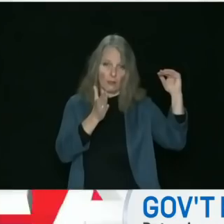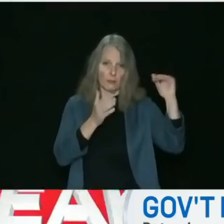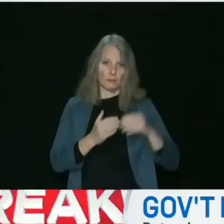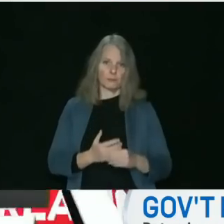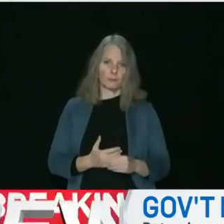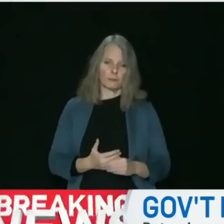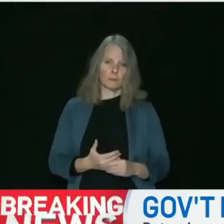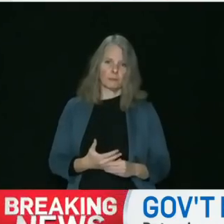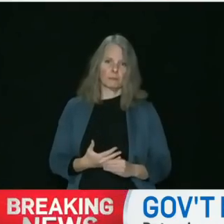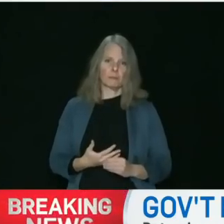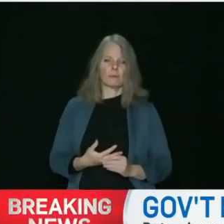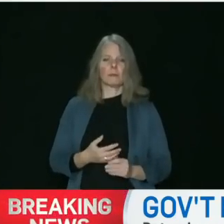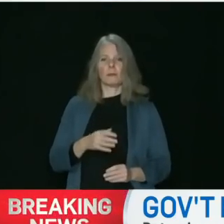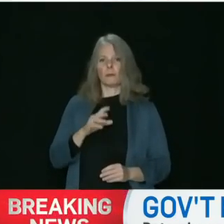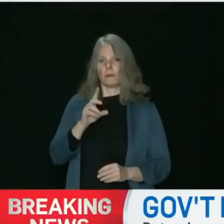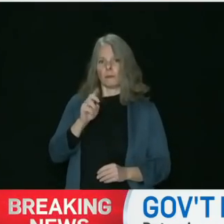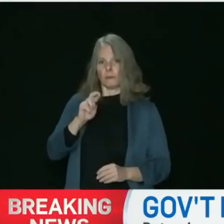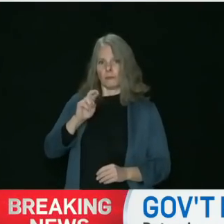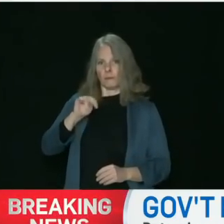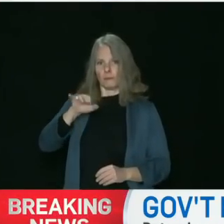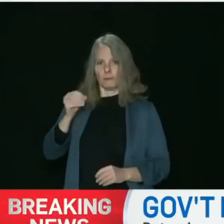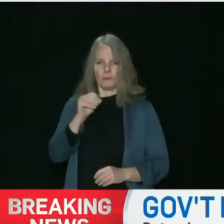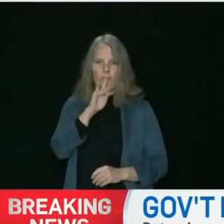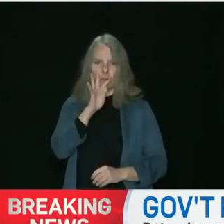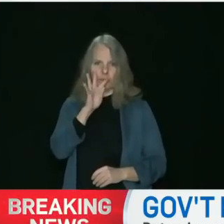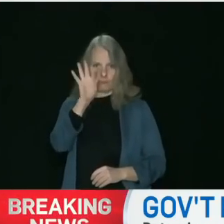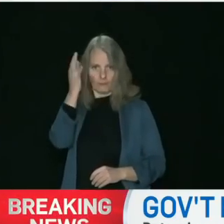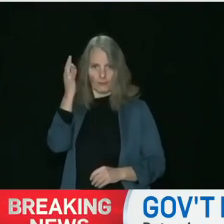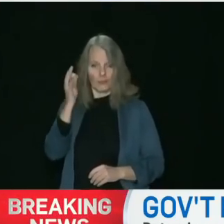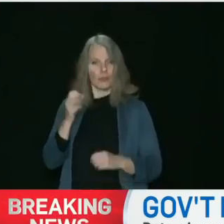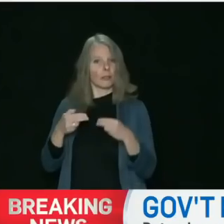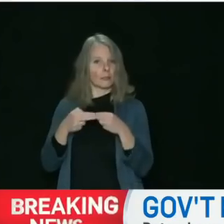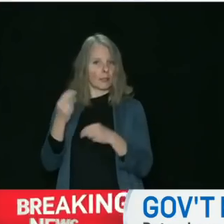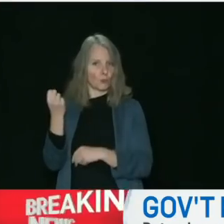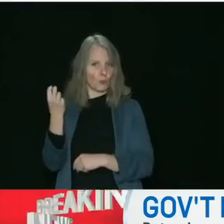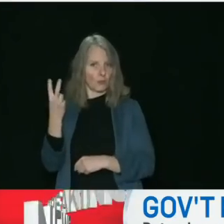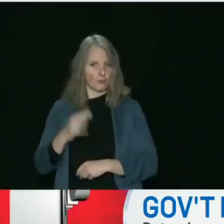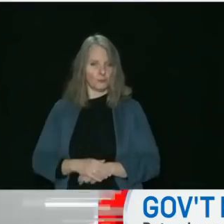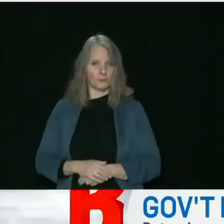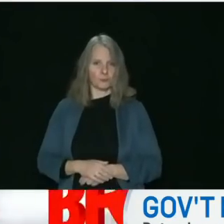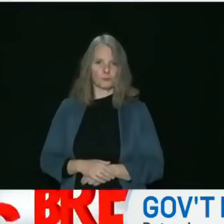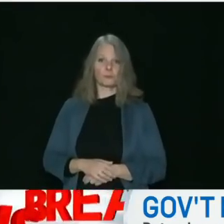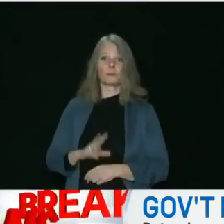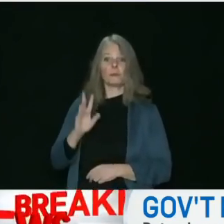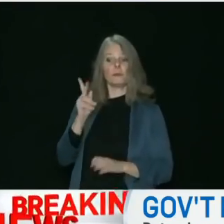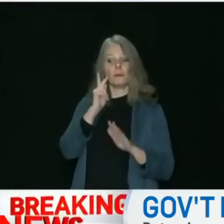EXPERIENCED TO DATE DURING THIS